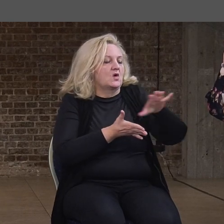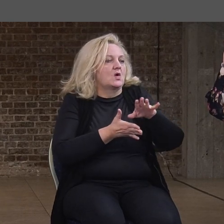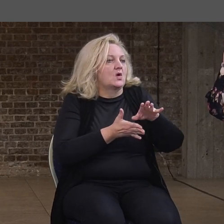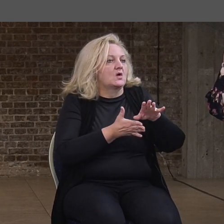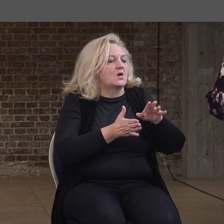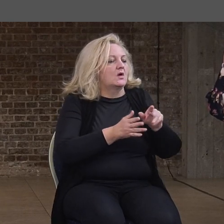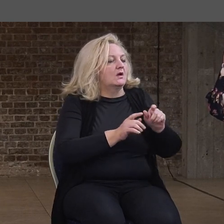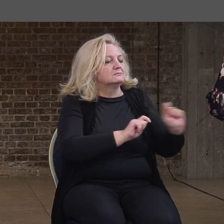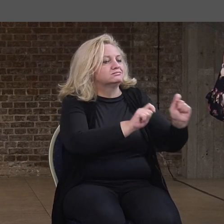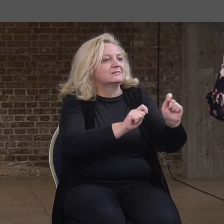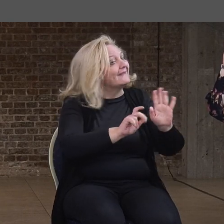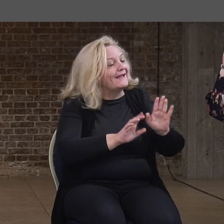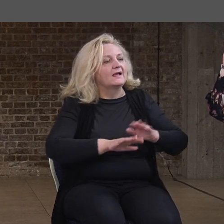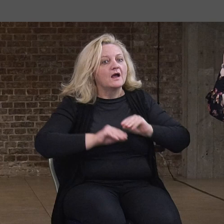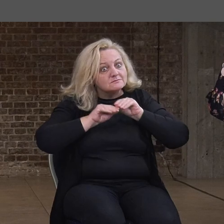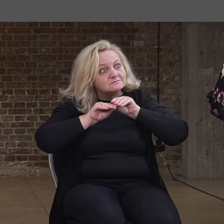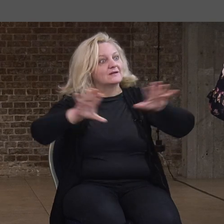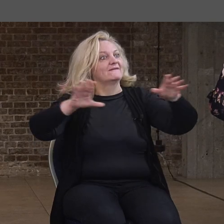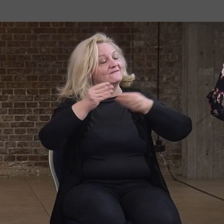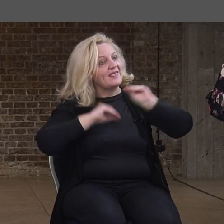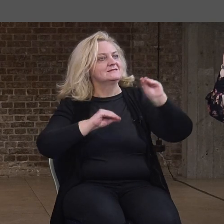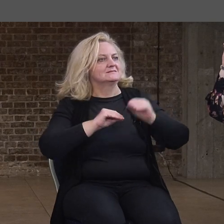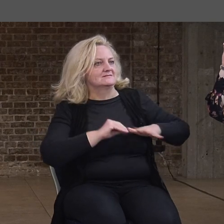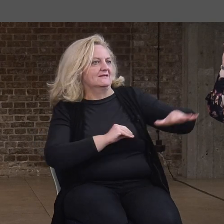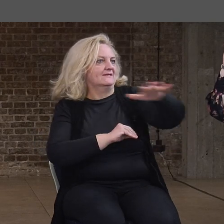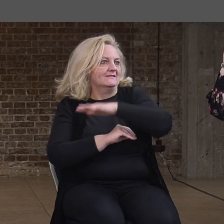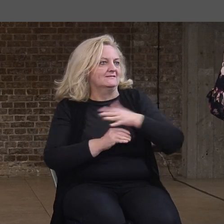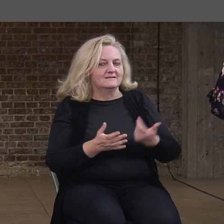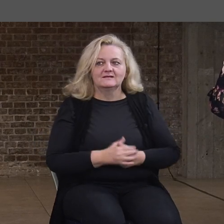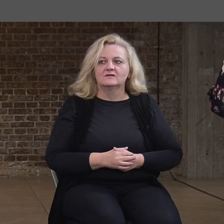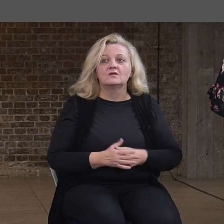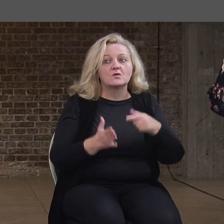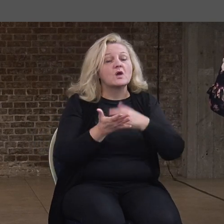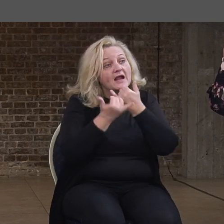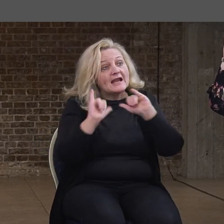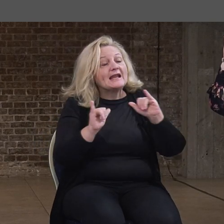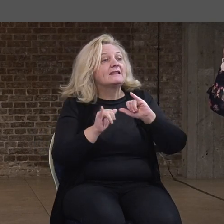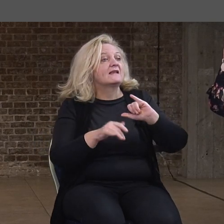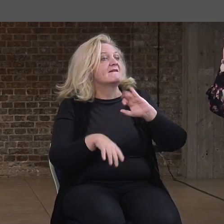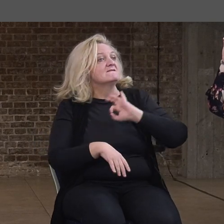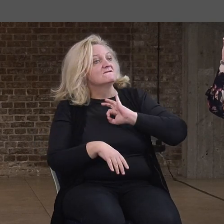just to get it out to other employers, more outwardly,